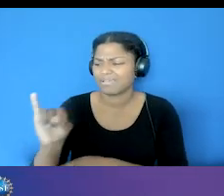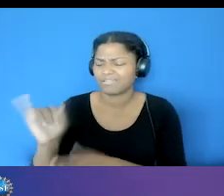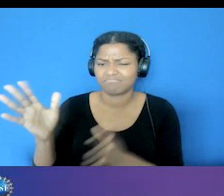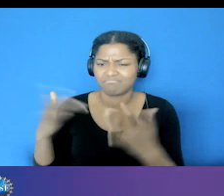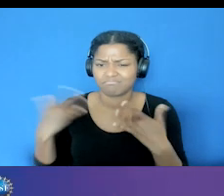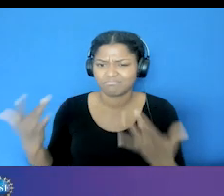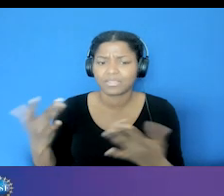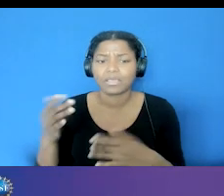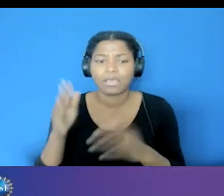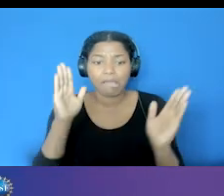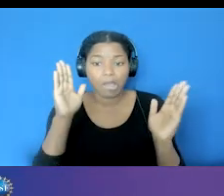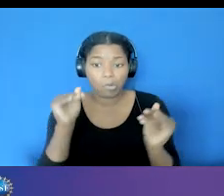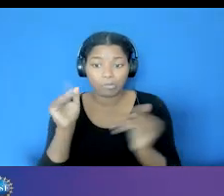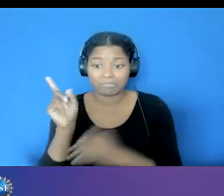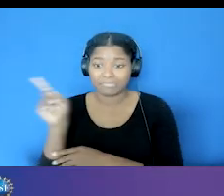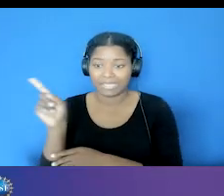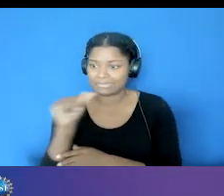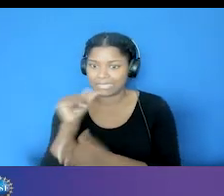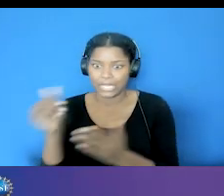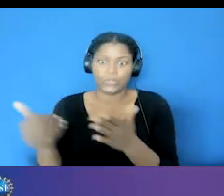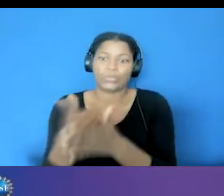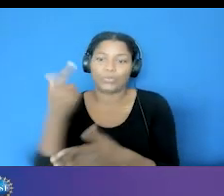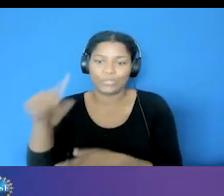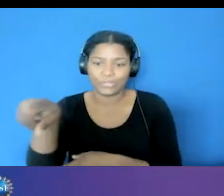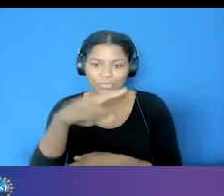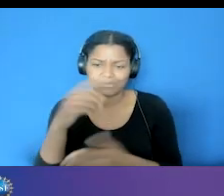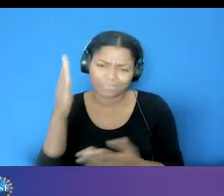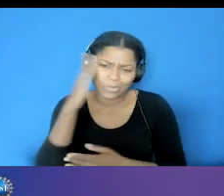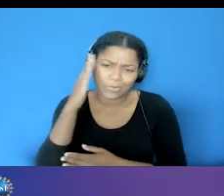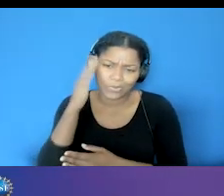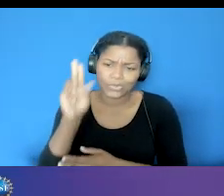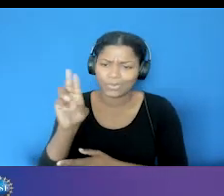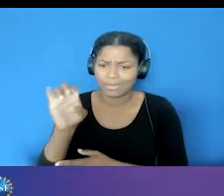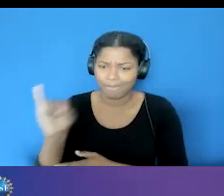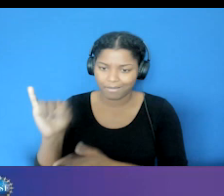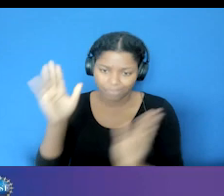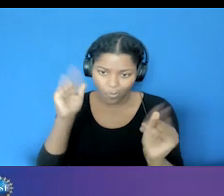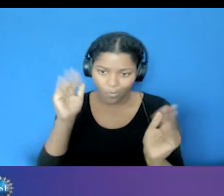I'm hoping that this isn't something new to you all and that you're aware of what the UEI is.